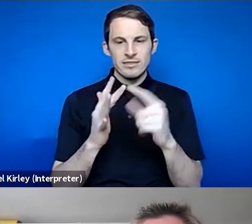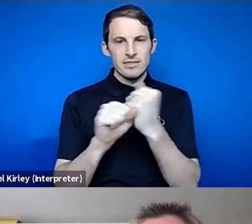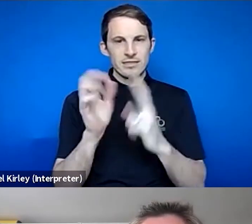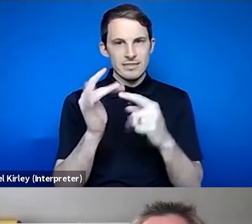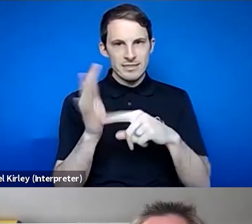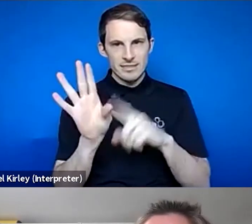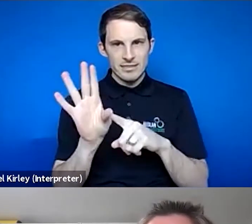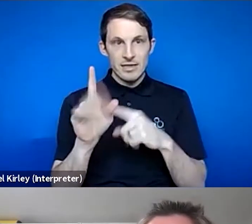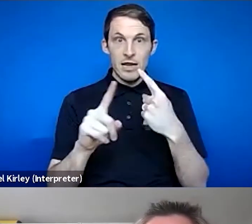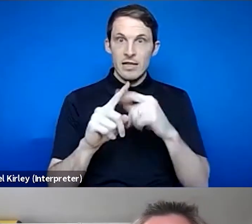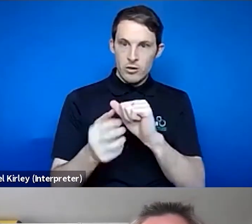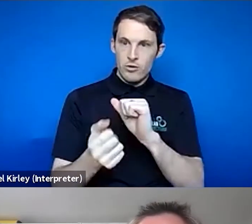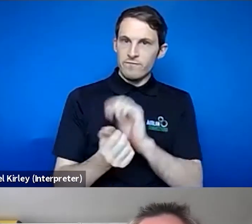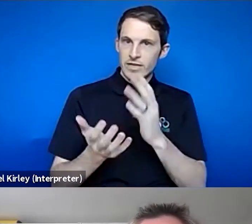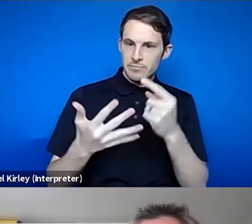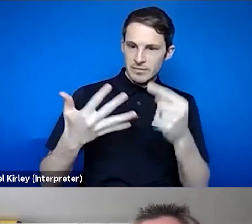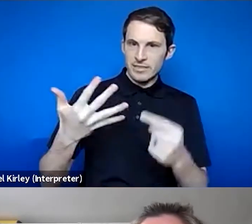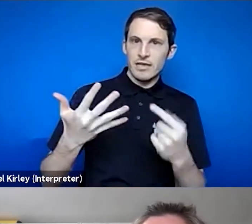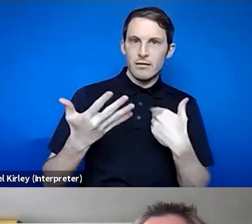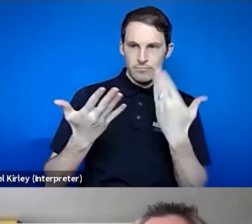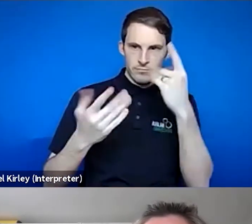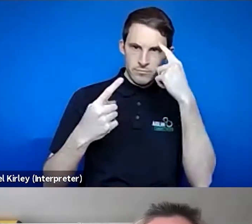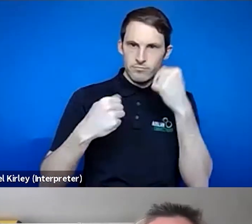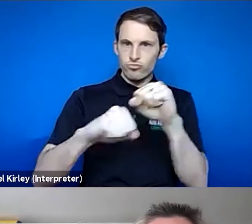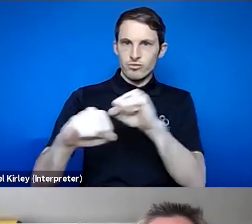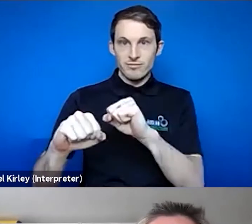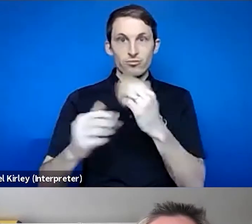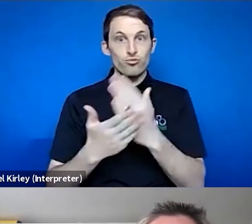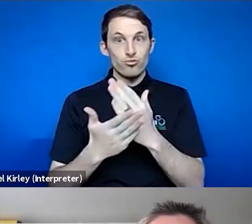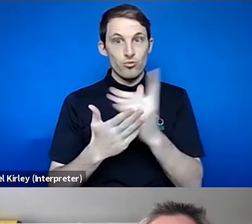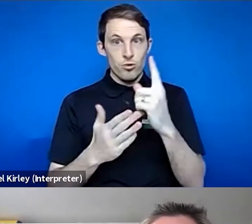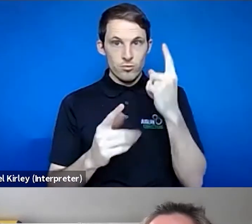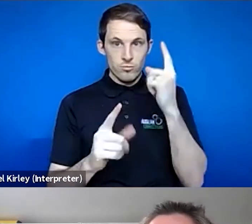freedoms. We must understand that to value one another is our greatest safety and to